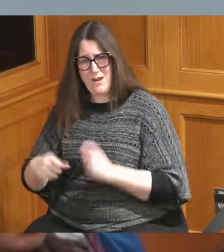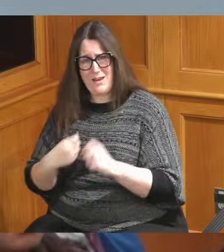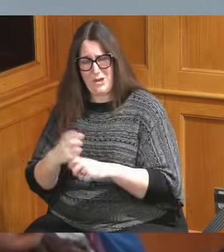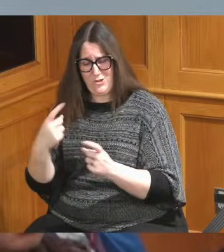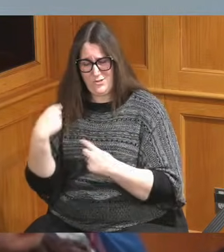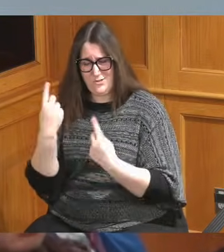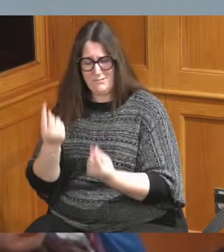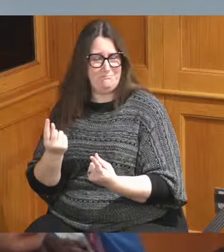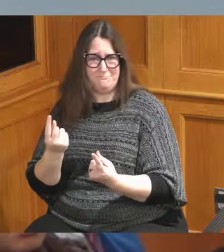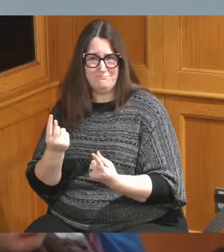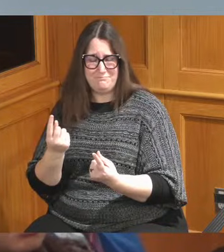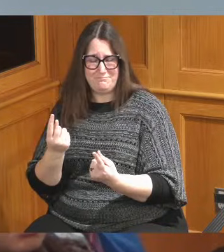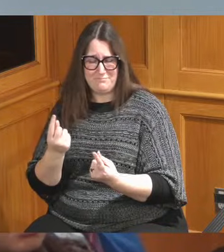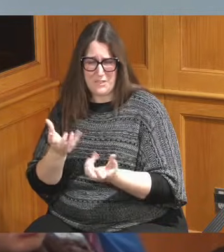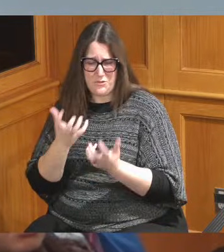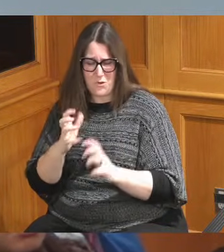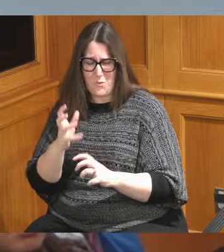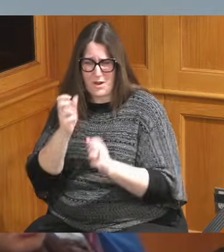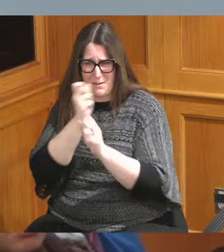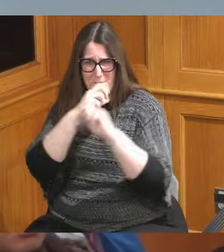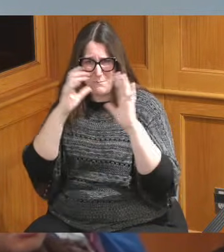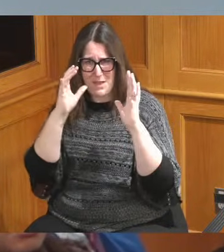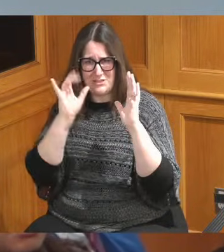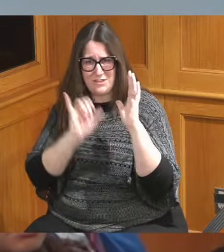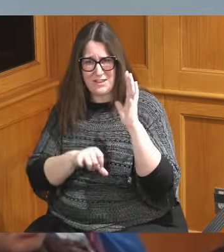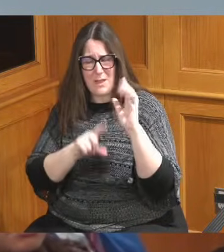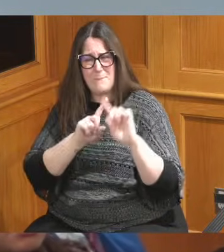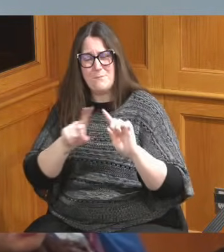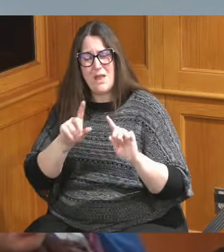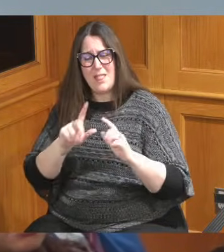but I want to thank you for all the lives that you've touched in those 31